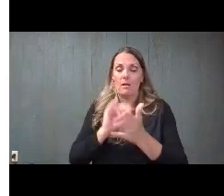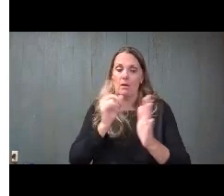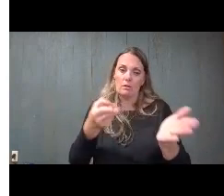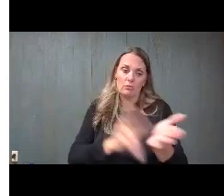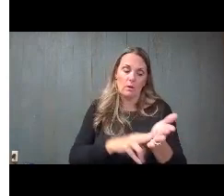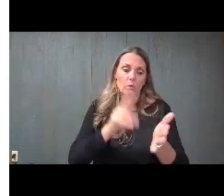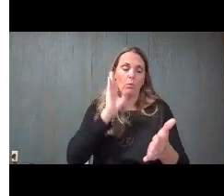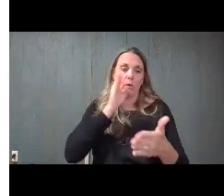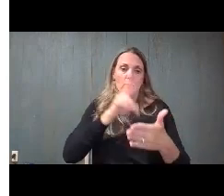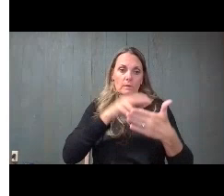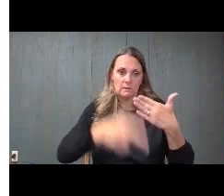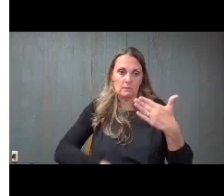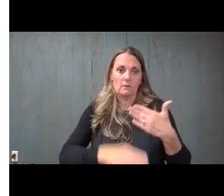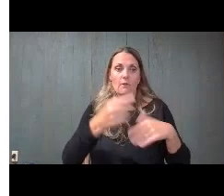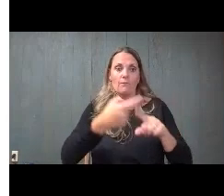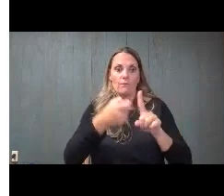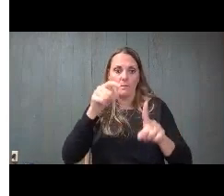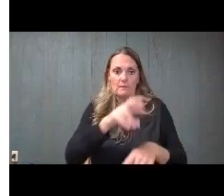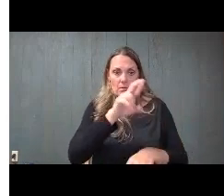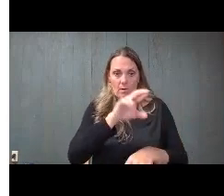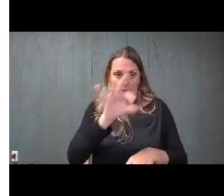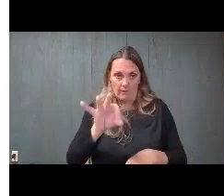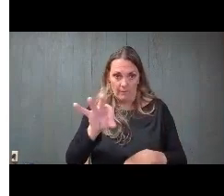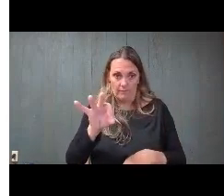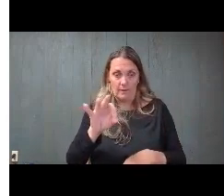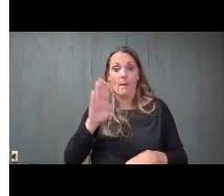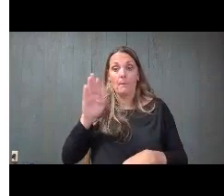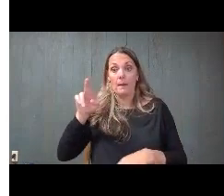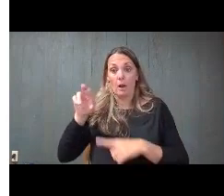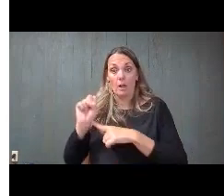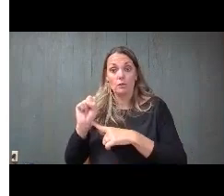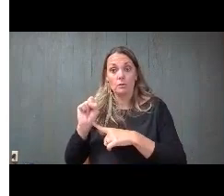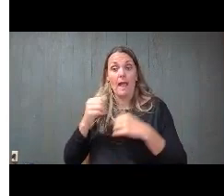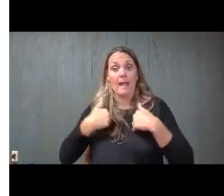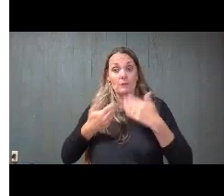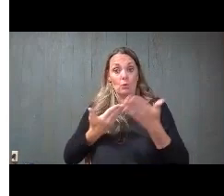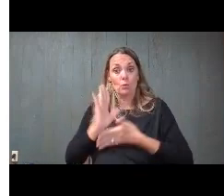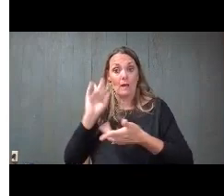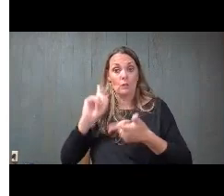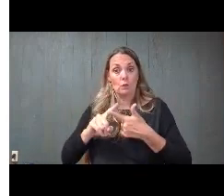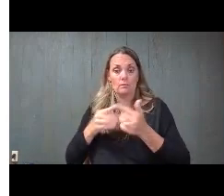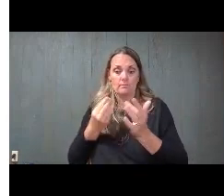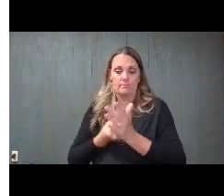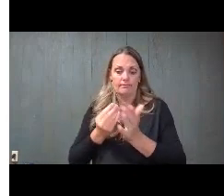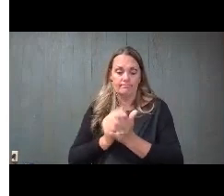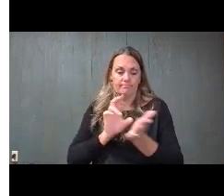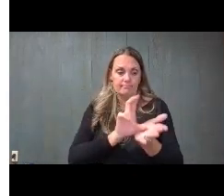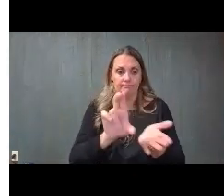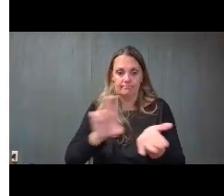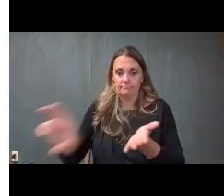directly from this RF as bare as reserves the right to fund applications out of rank order.